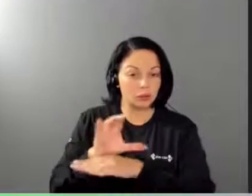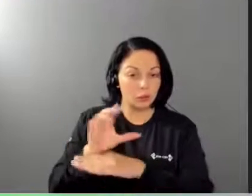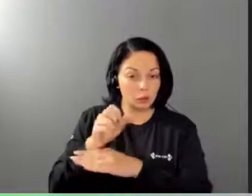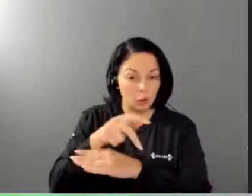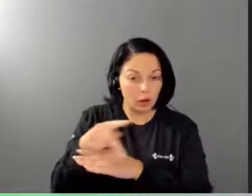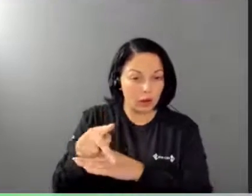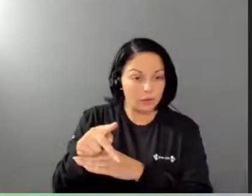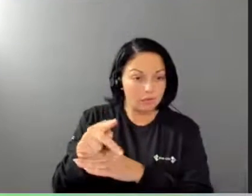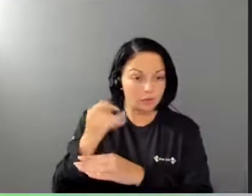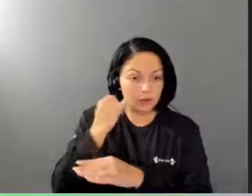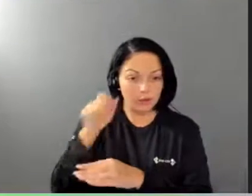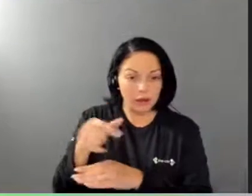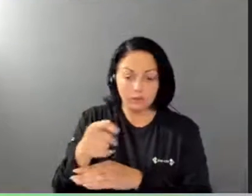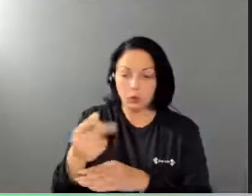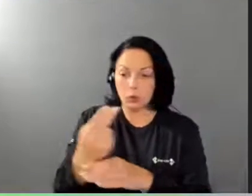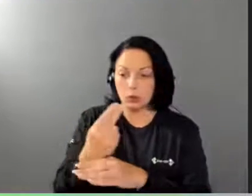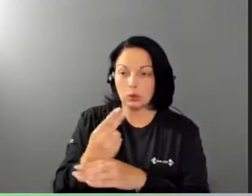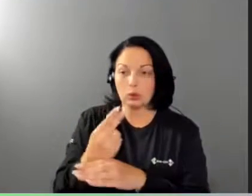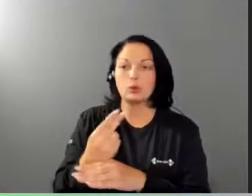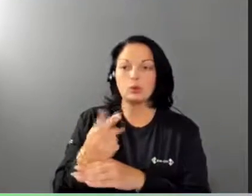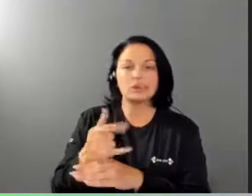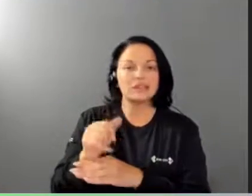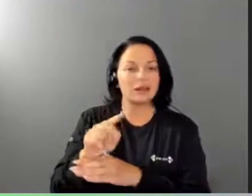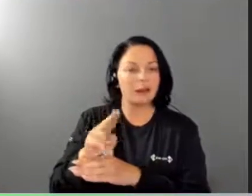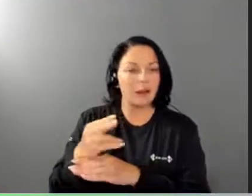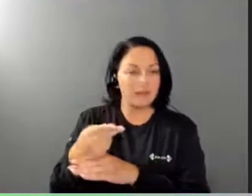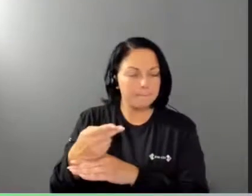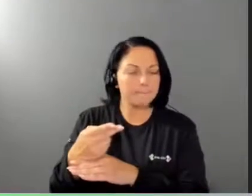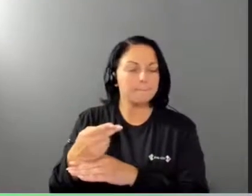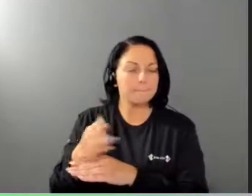the website itself. [Katie McCormick]